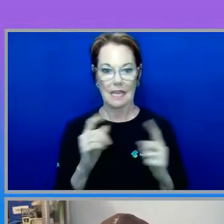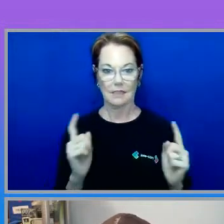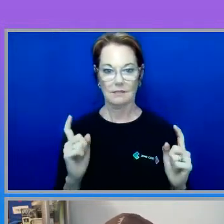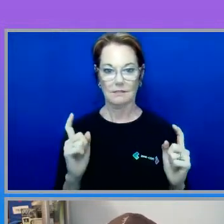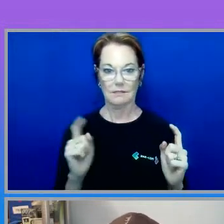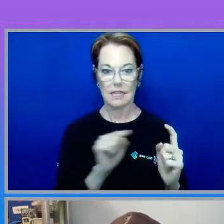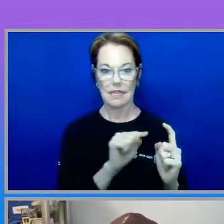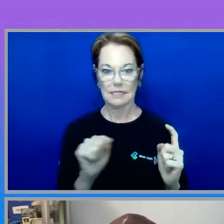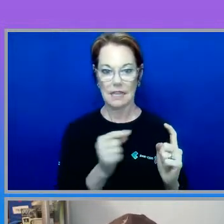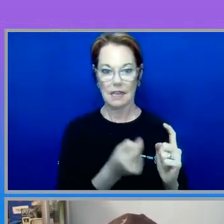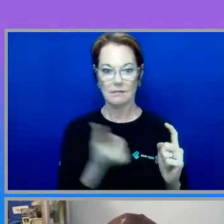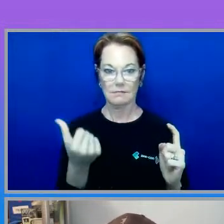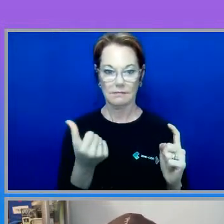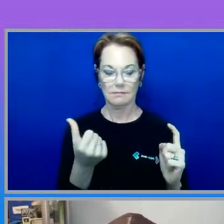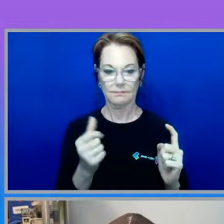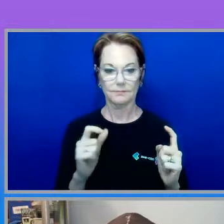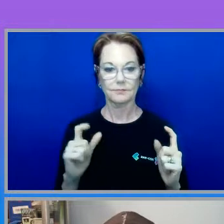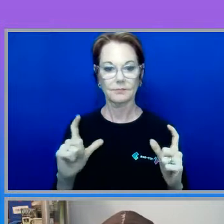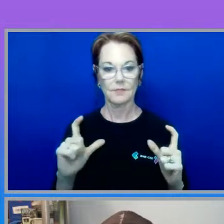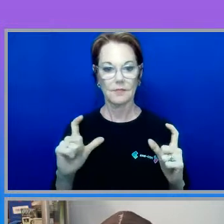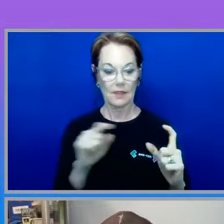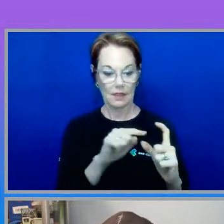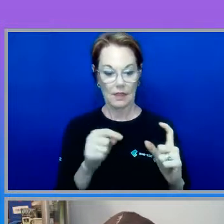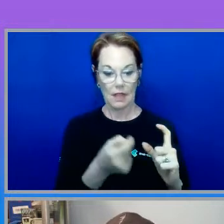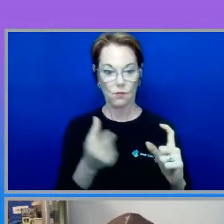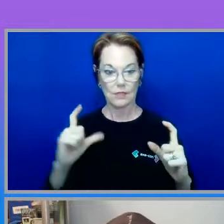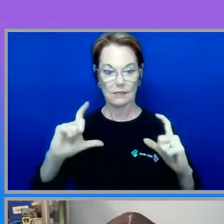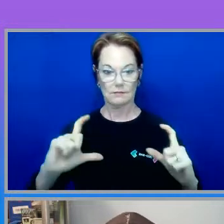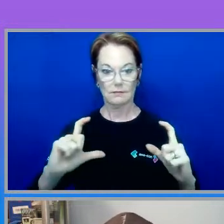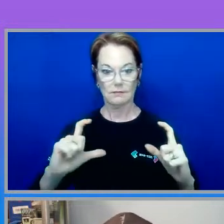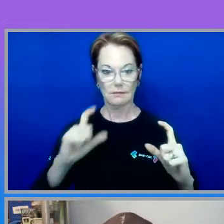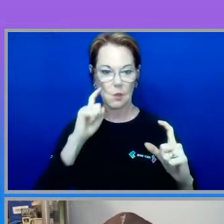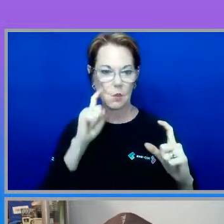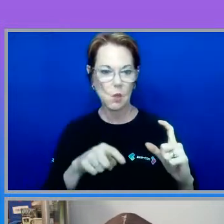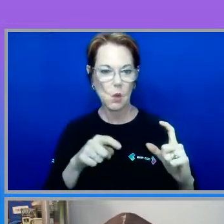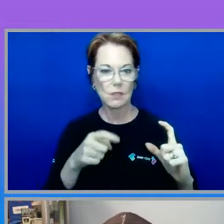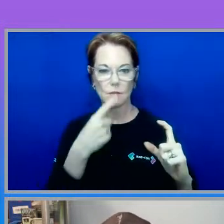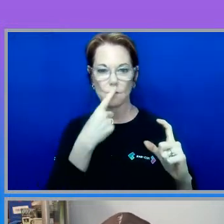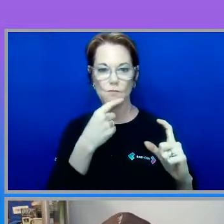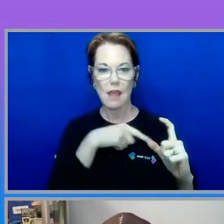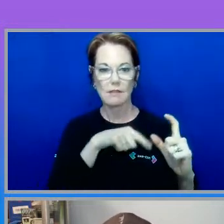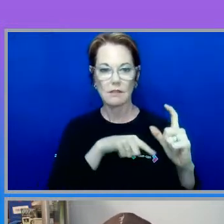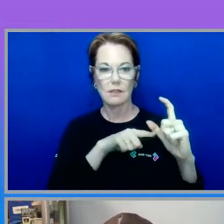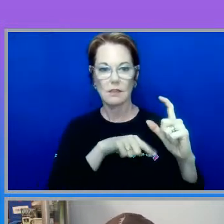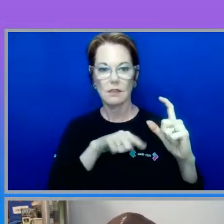inner text. And as you can see as I remove that I immediately